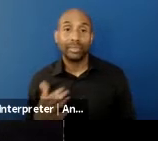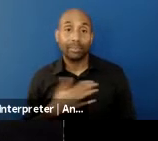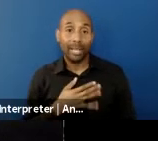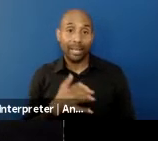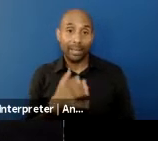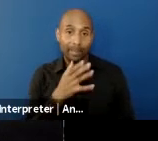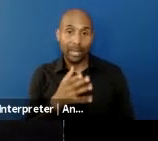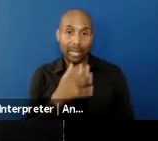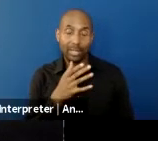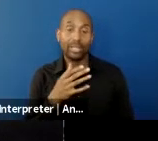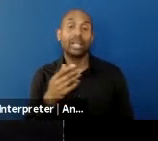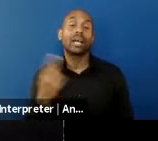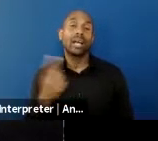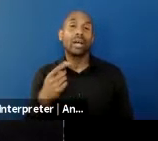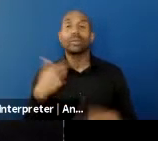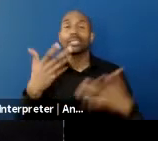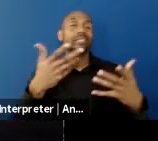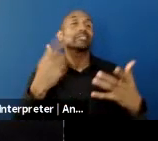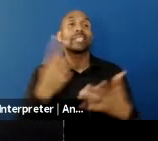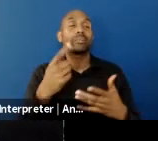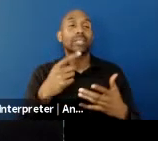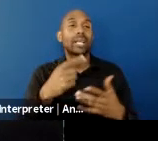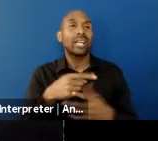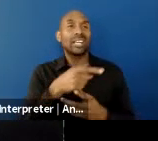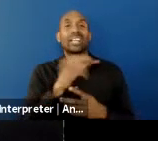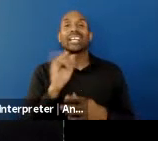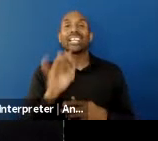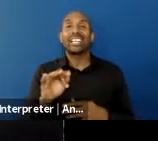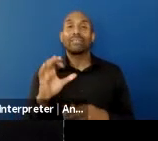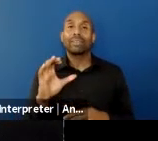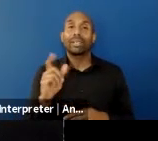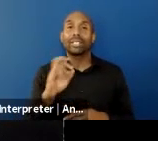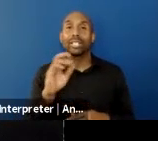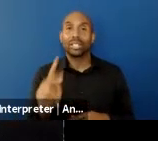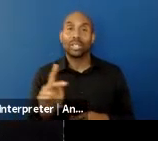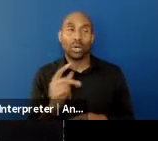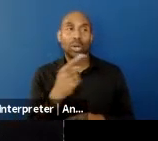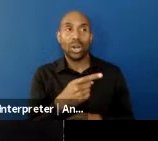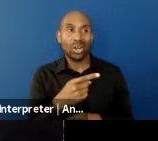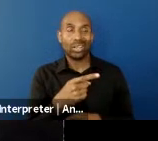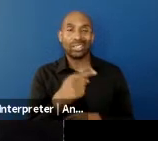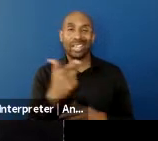I would have the same craving in high school. My friends and I would rush out of school.